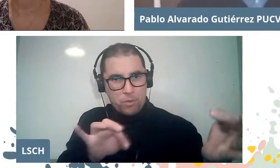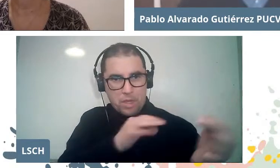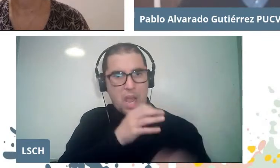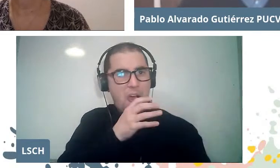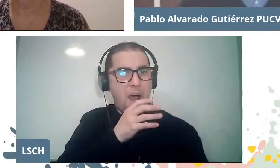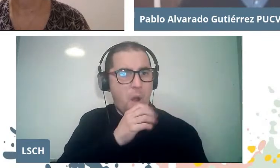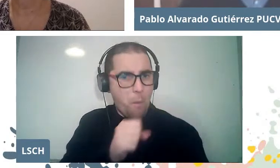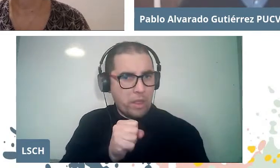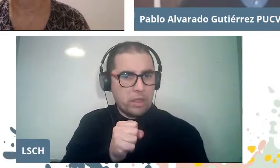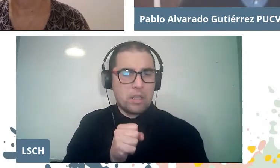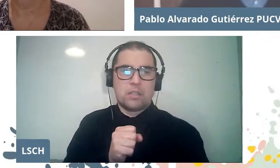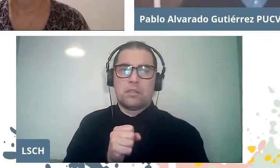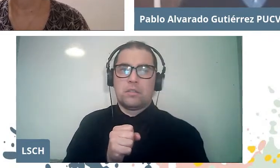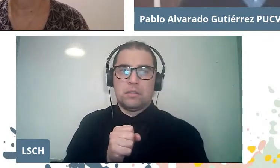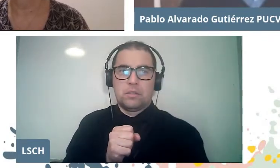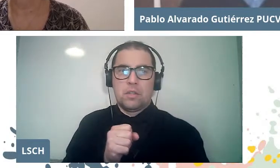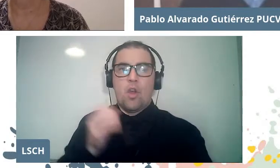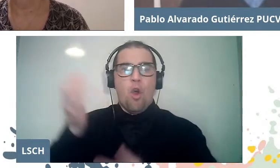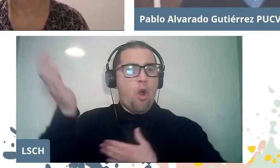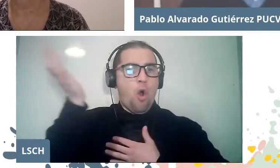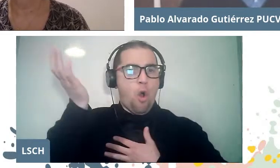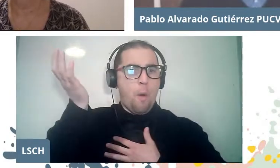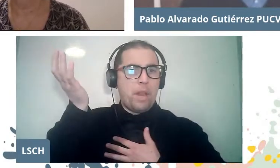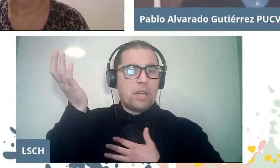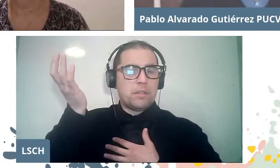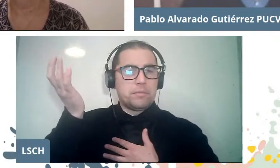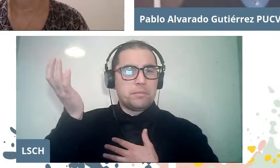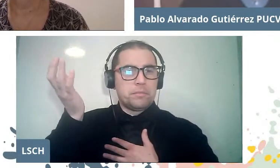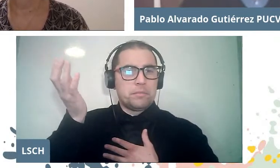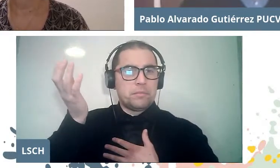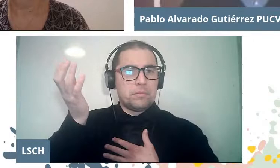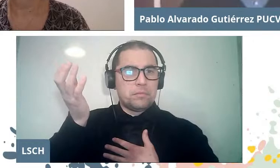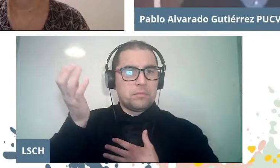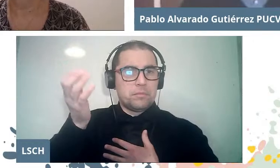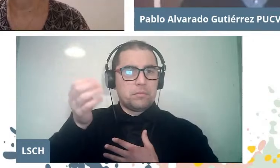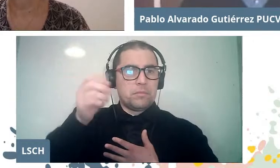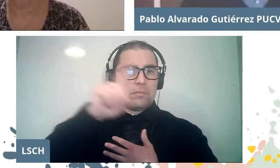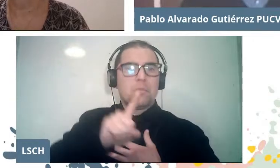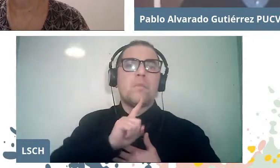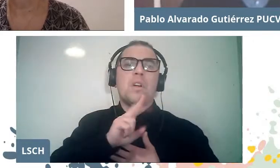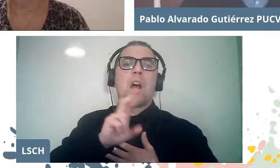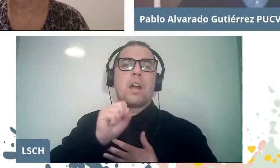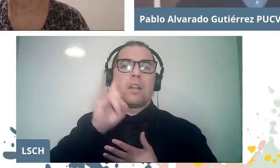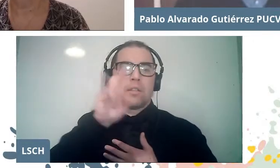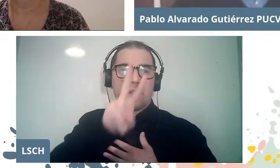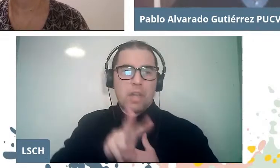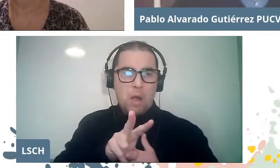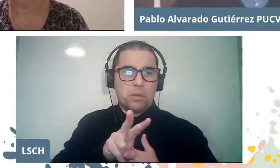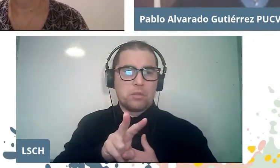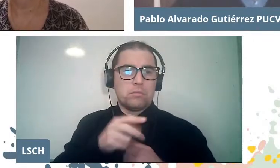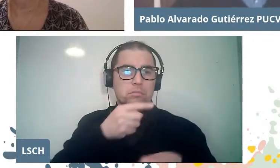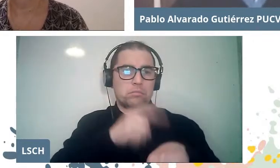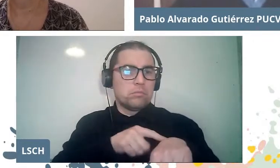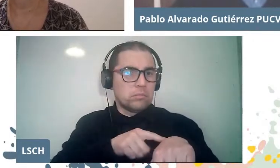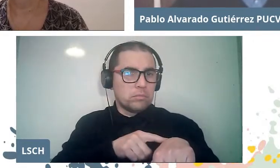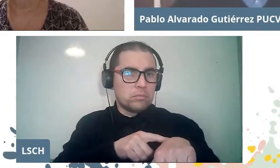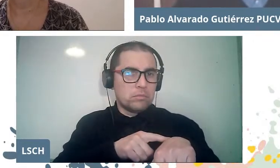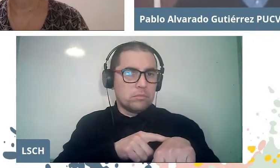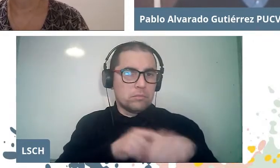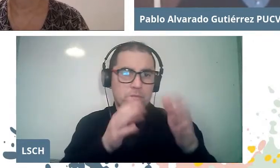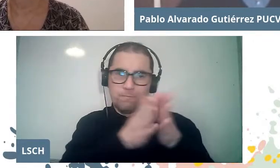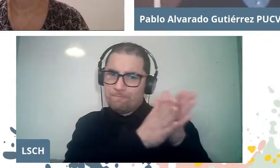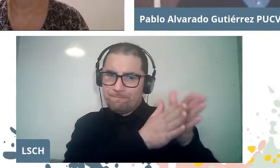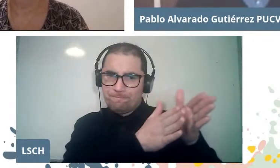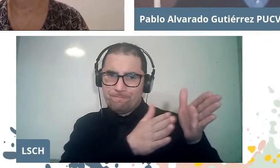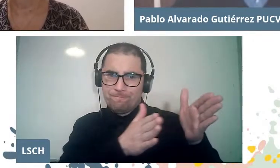an opera by Richard Strauss that lasts an immense time: